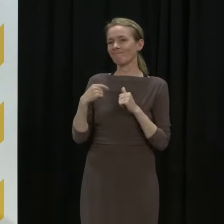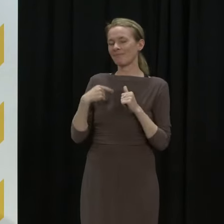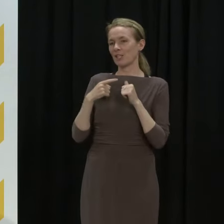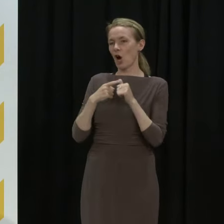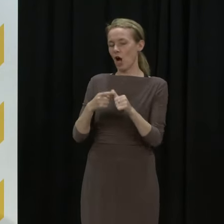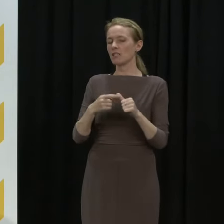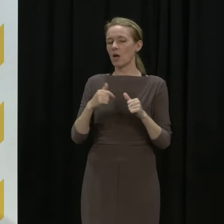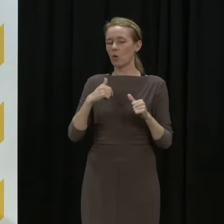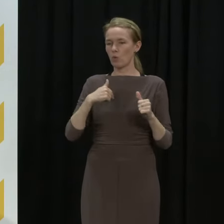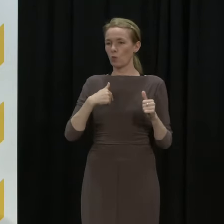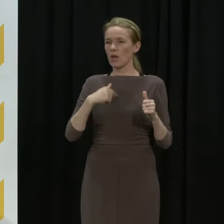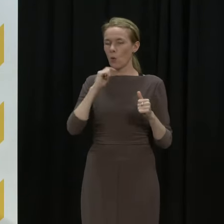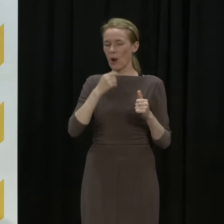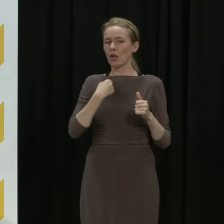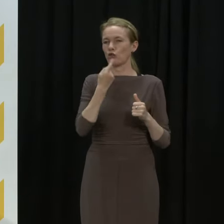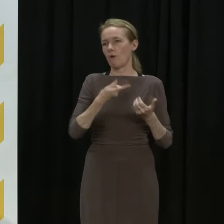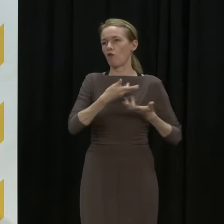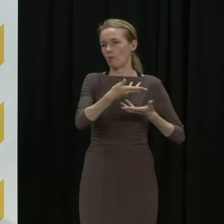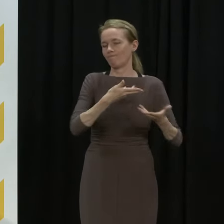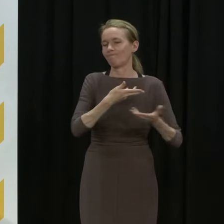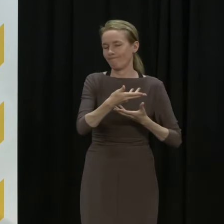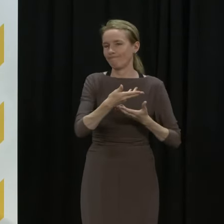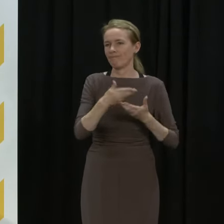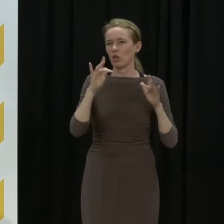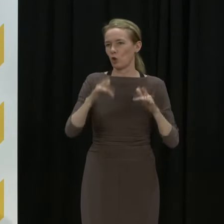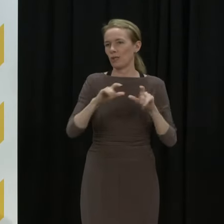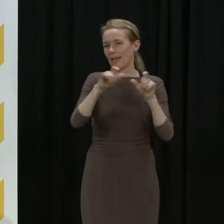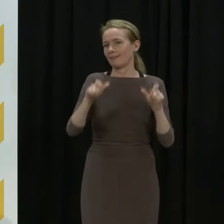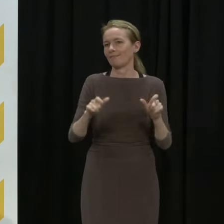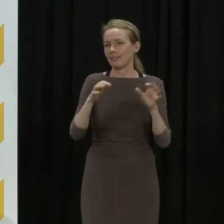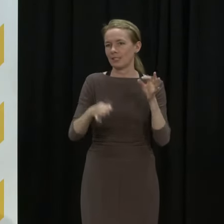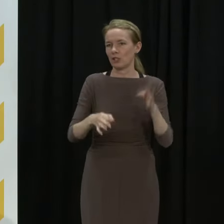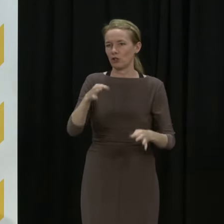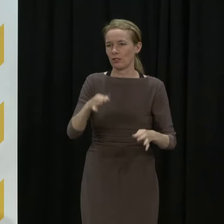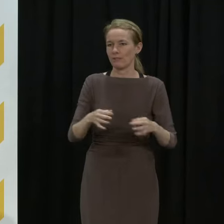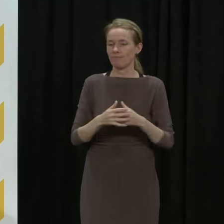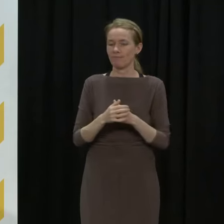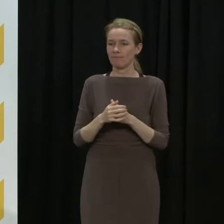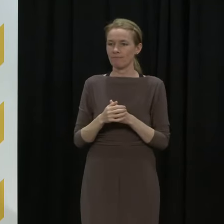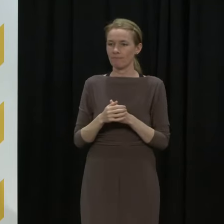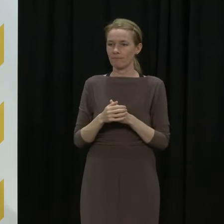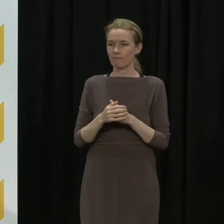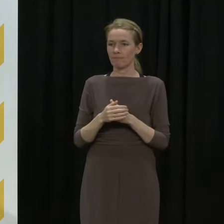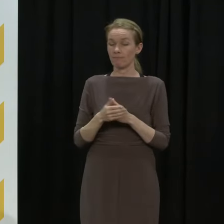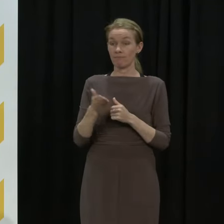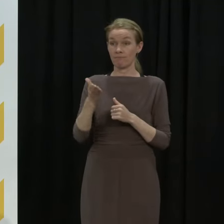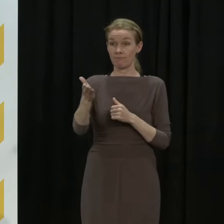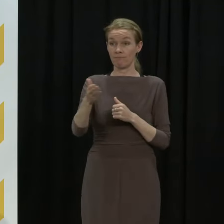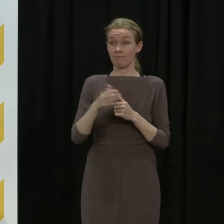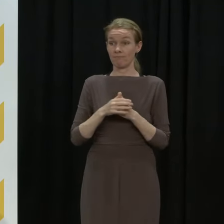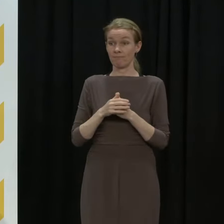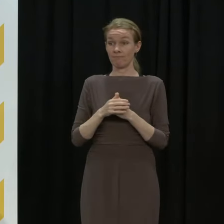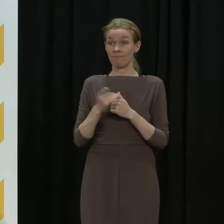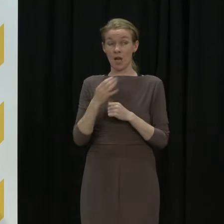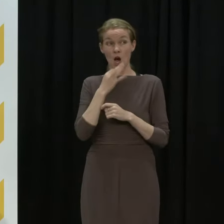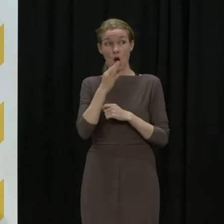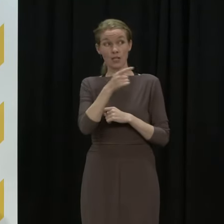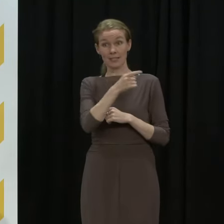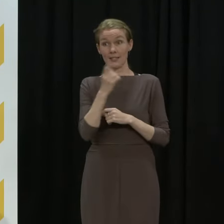When you think we will see this rolled out? We want to design this together, and those will be